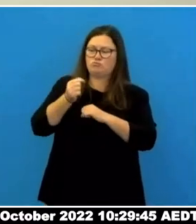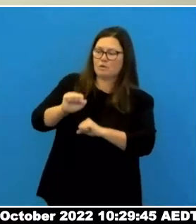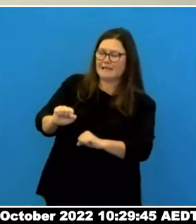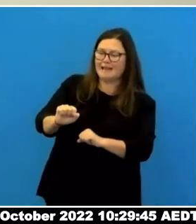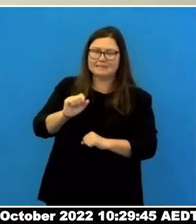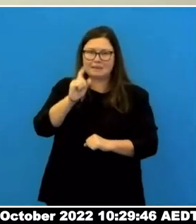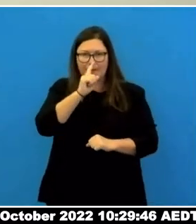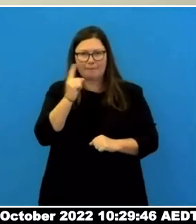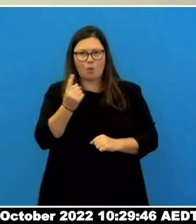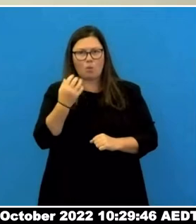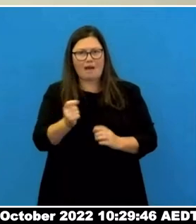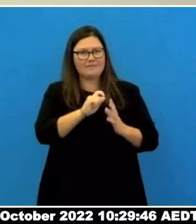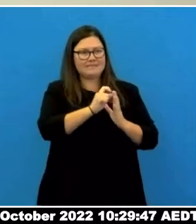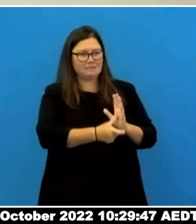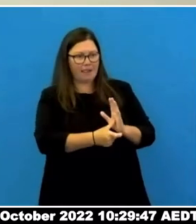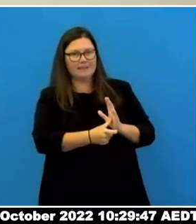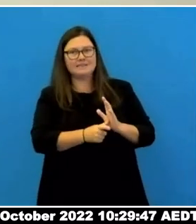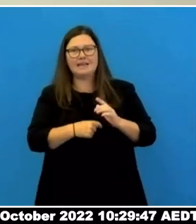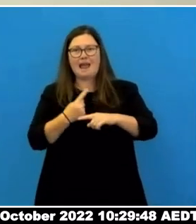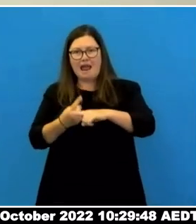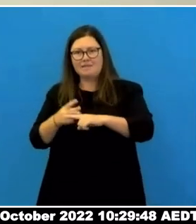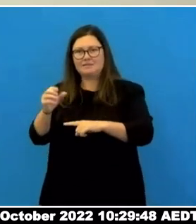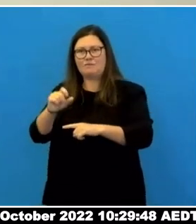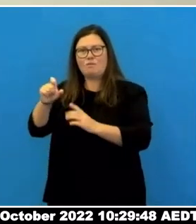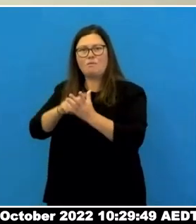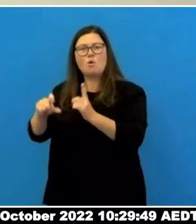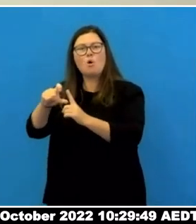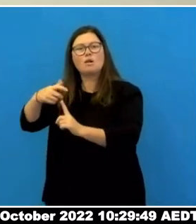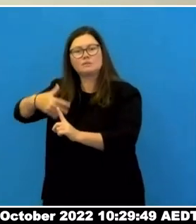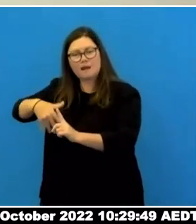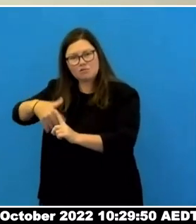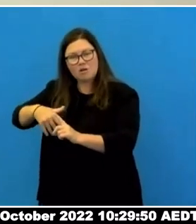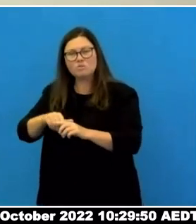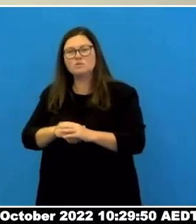And, thirdly and this is not in my material but something I thought that was important that I share